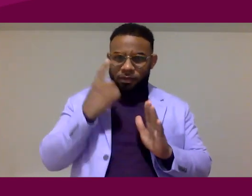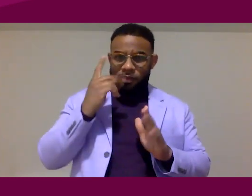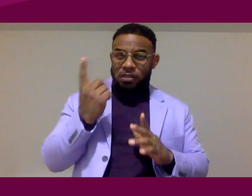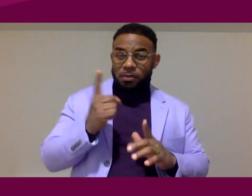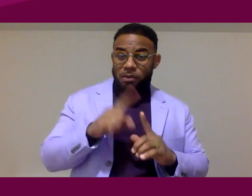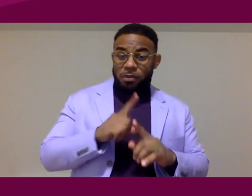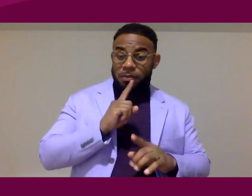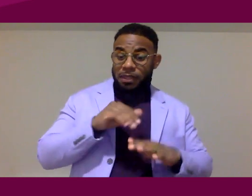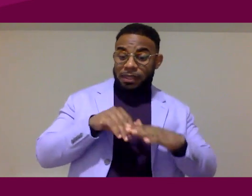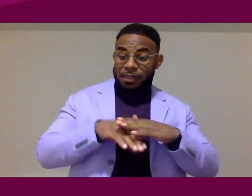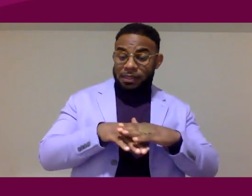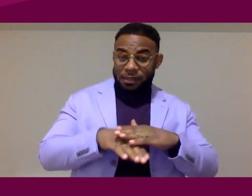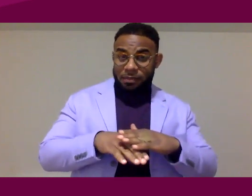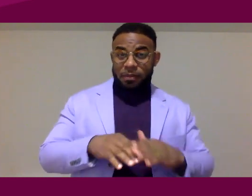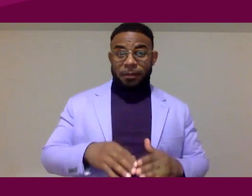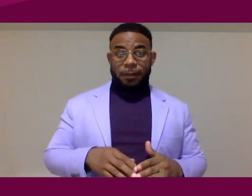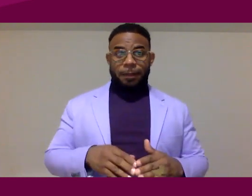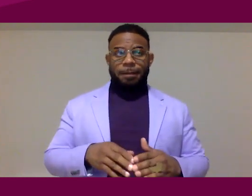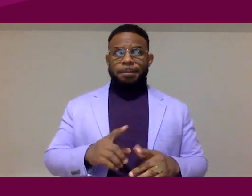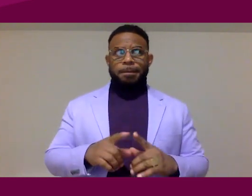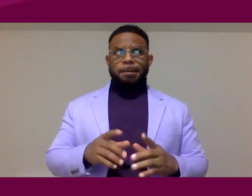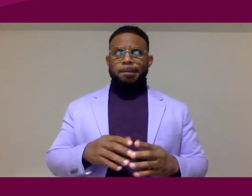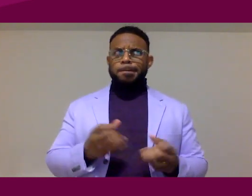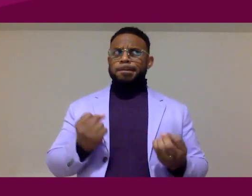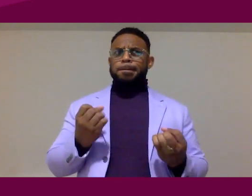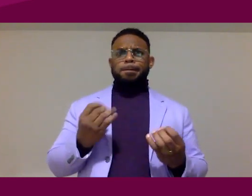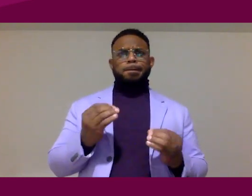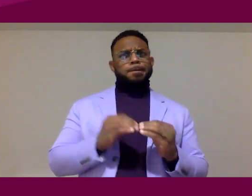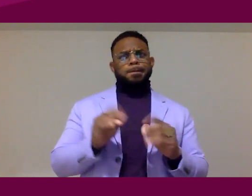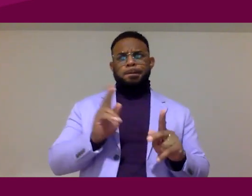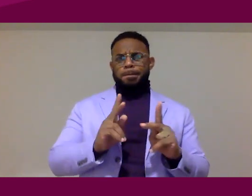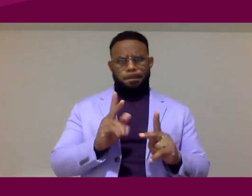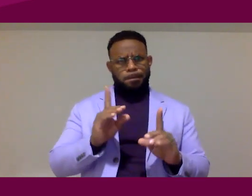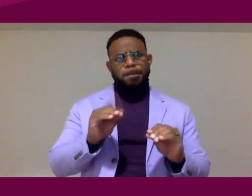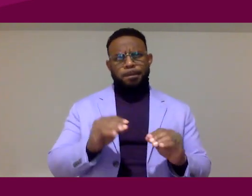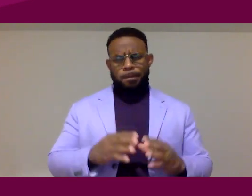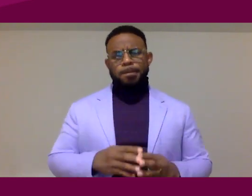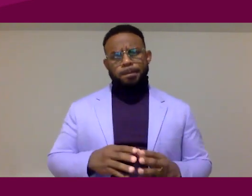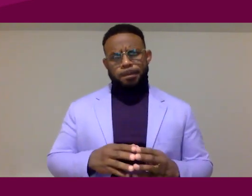to be accessible, but many, many more people do.